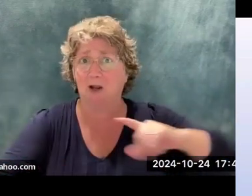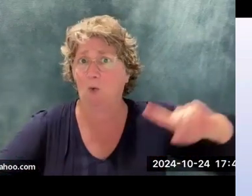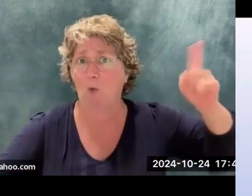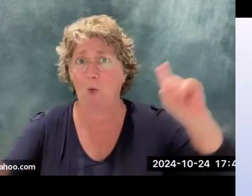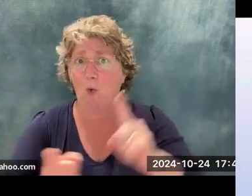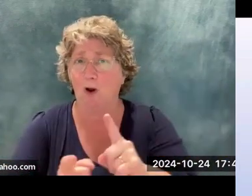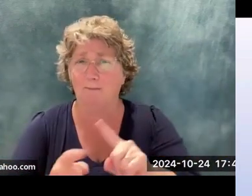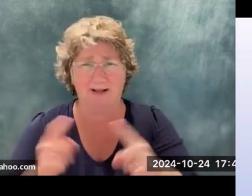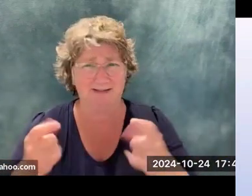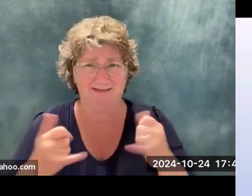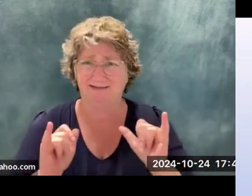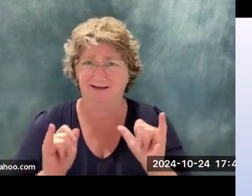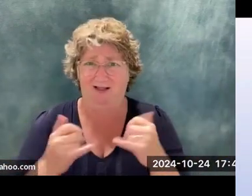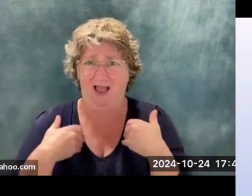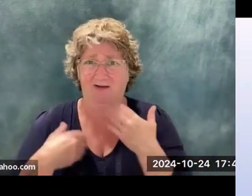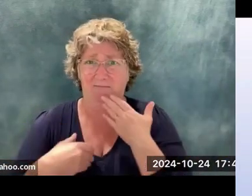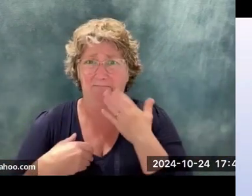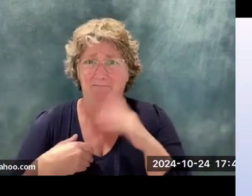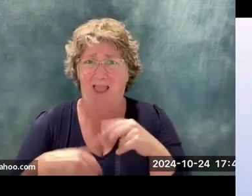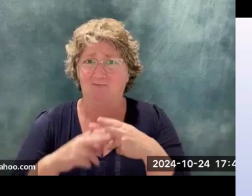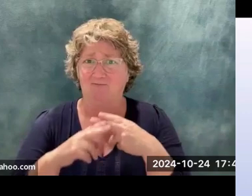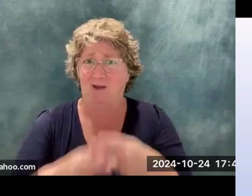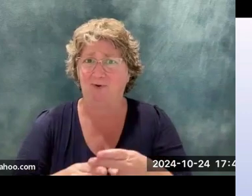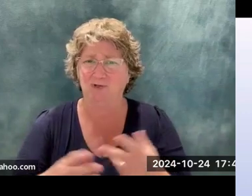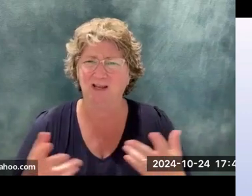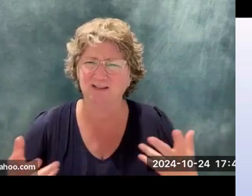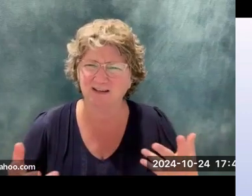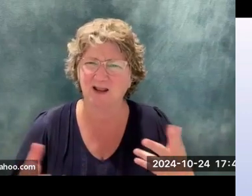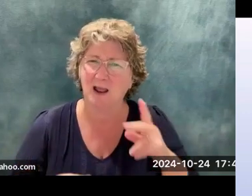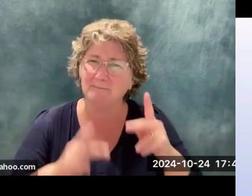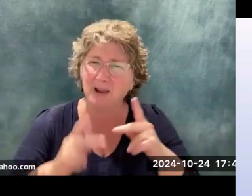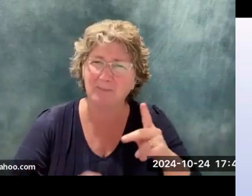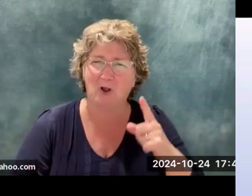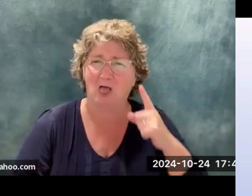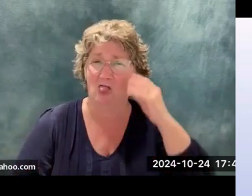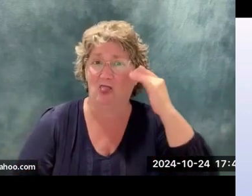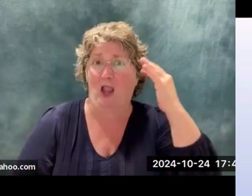a bad reputation and people who have conspiracy theories think